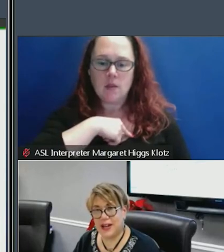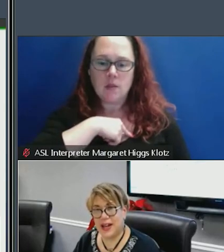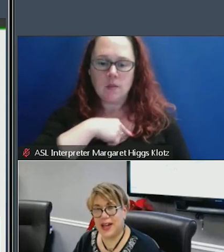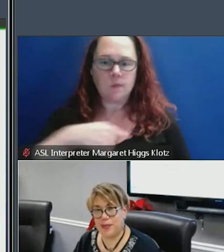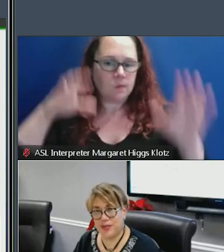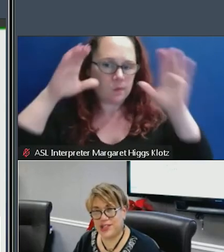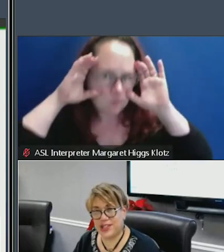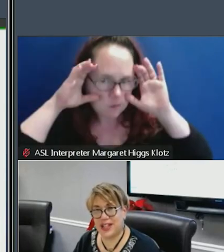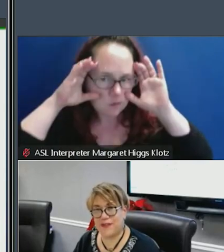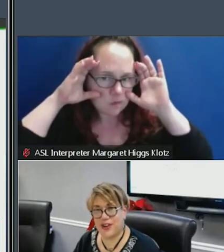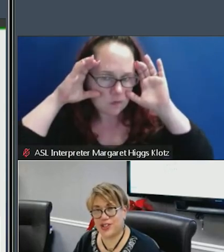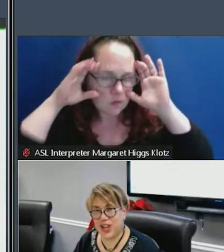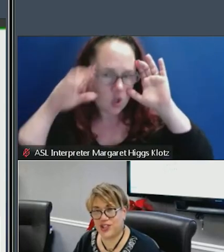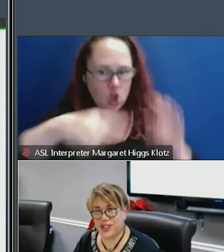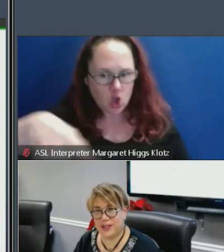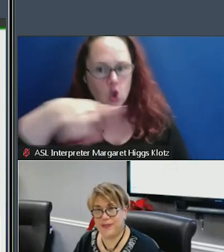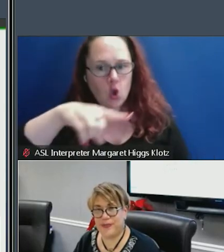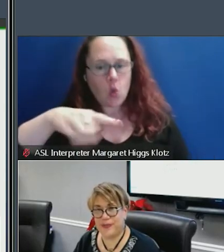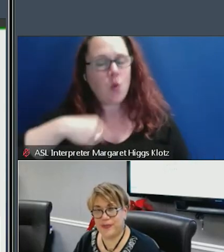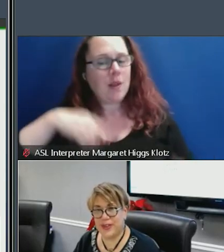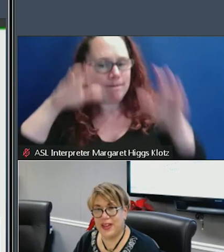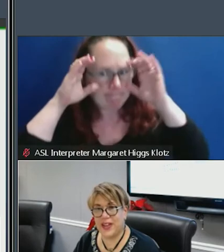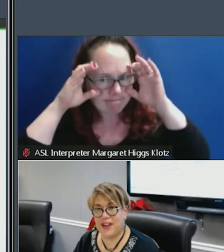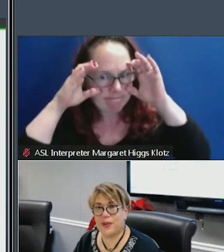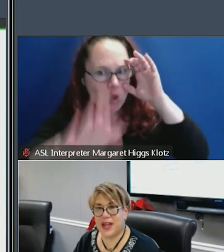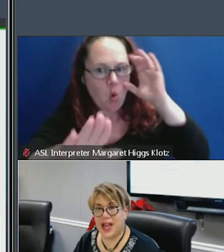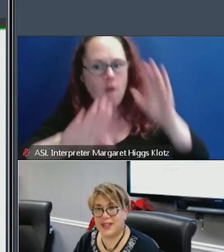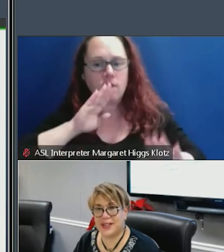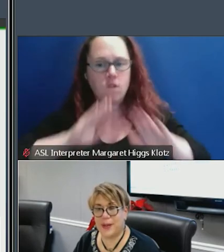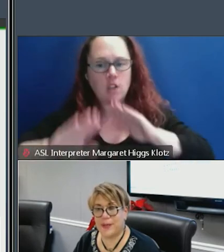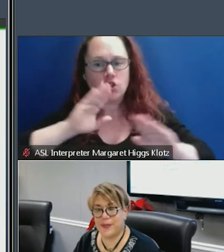appreciate the frustration that everyone has expressed thus